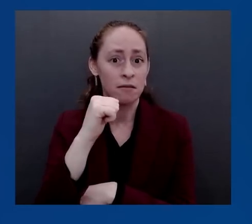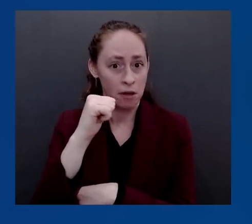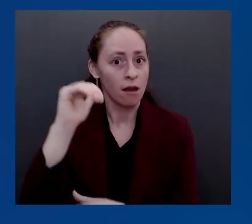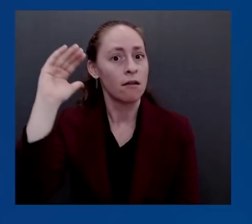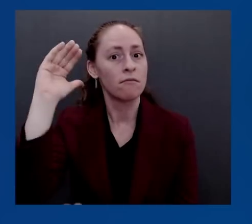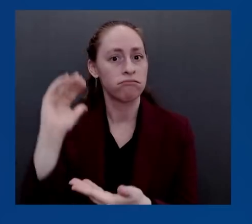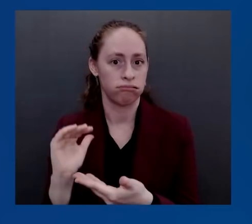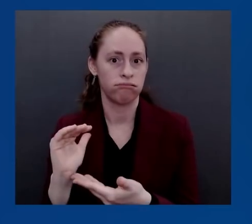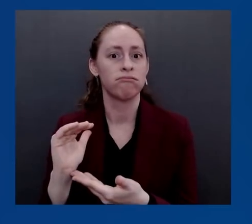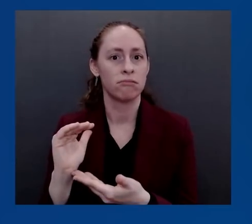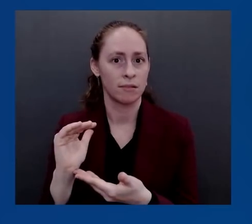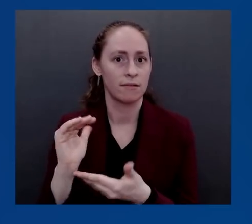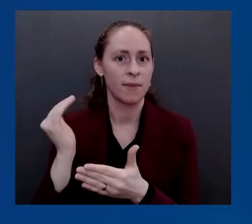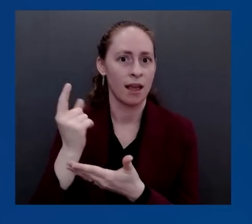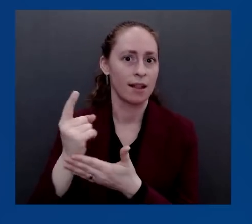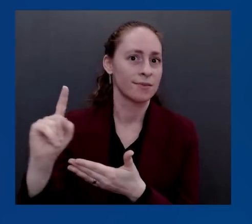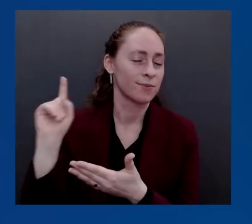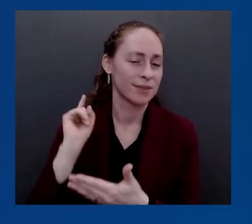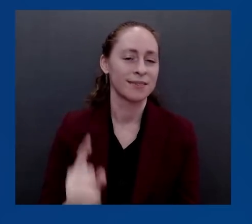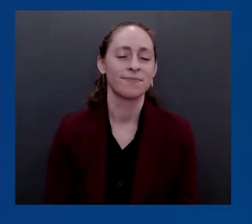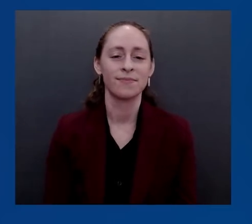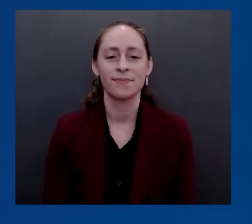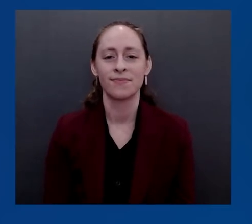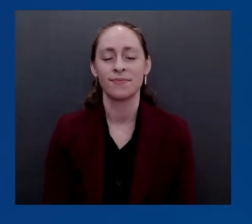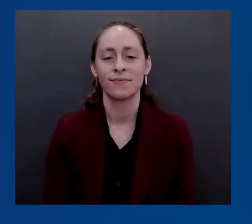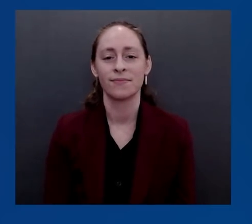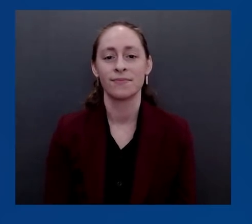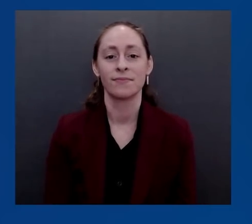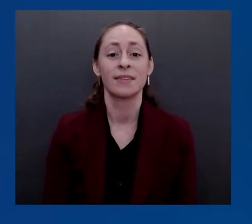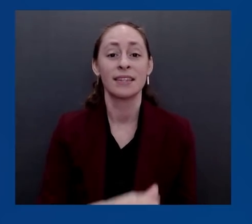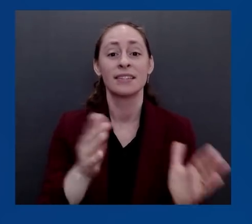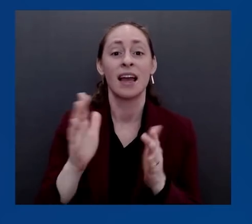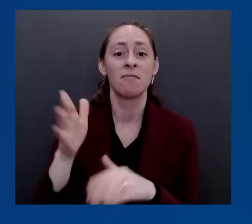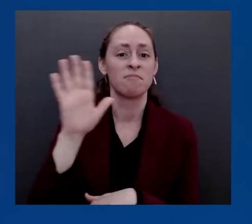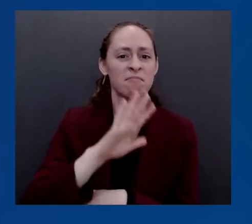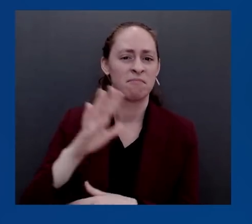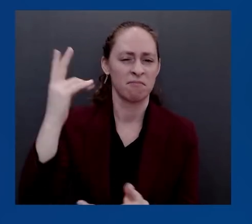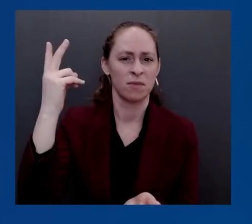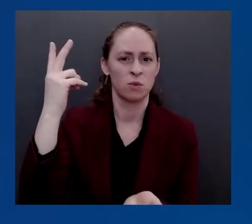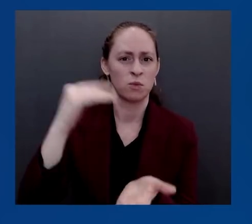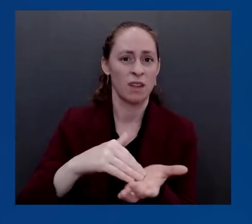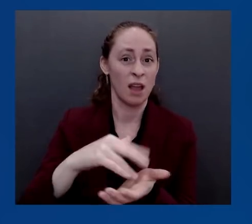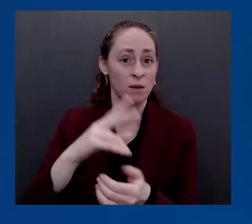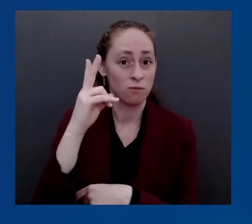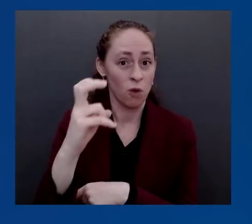are about 2,200 per day, which is a decrease of about 9 percent over the previous week.